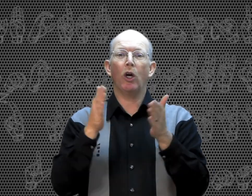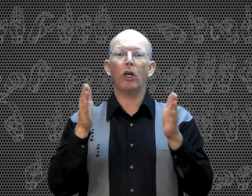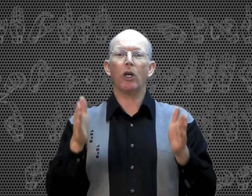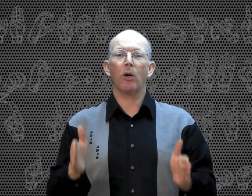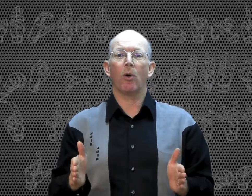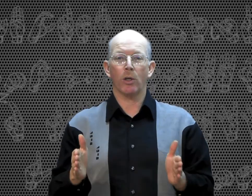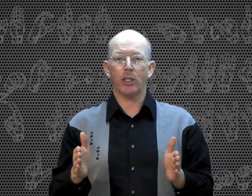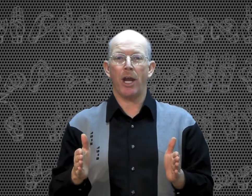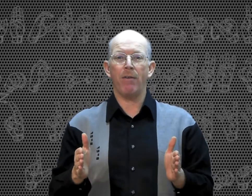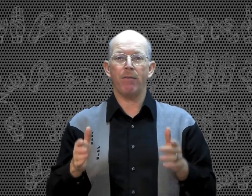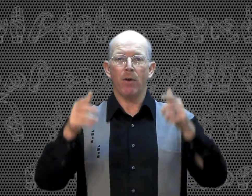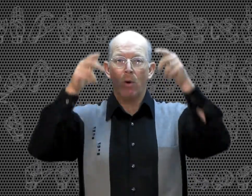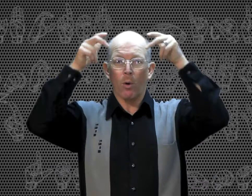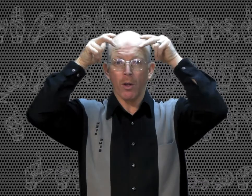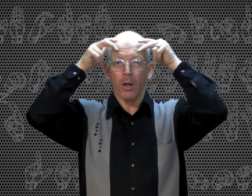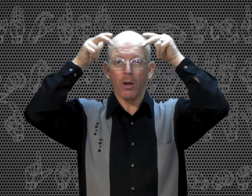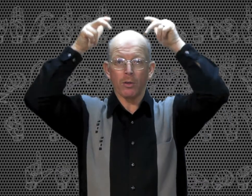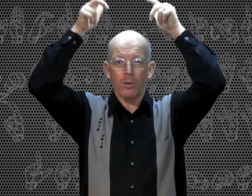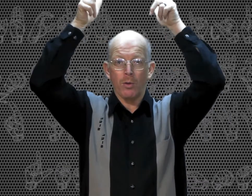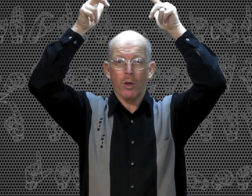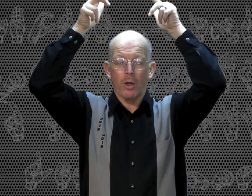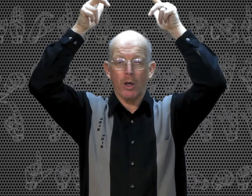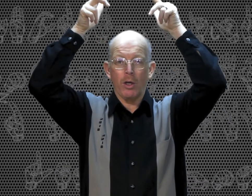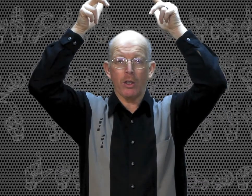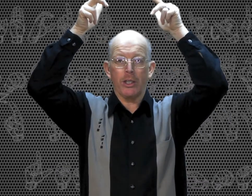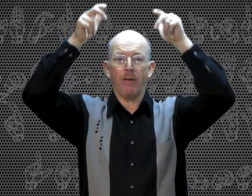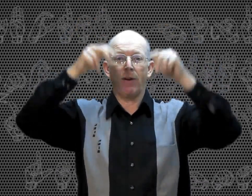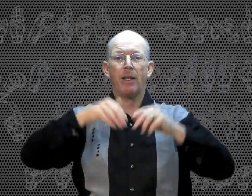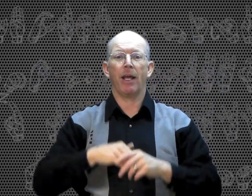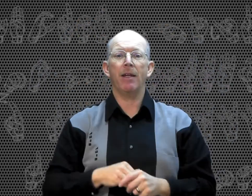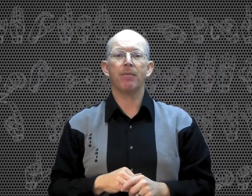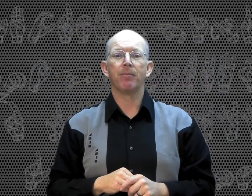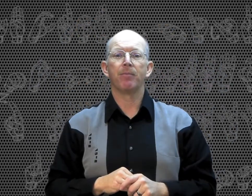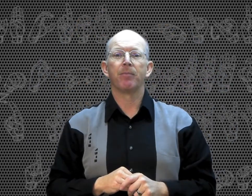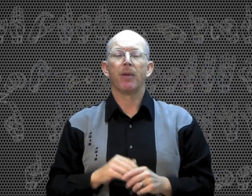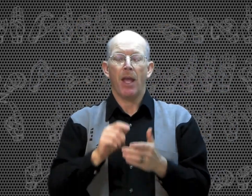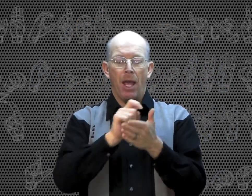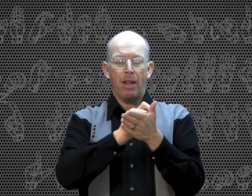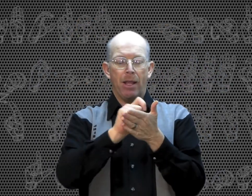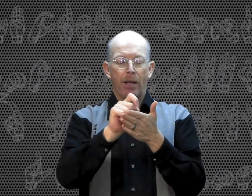COOK or CHEF. Or you can also do COOK or CHEF like that.